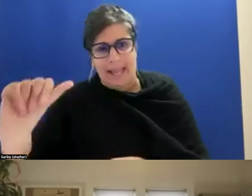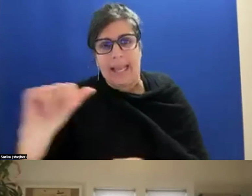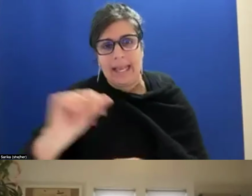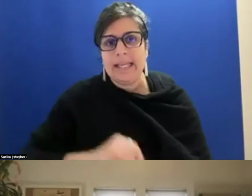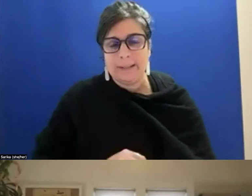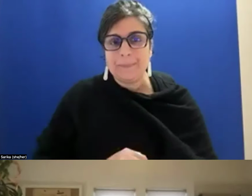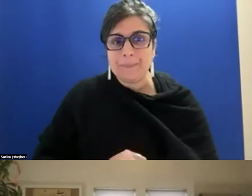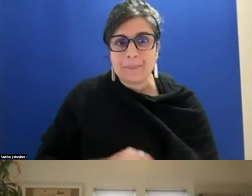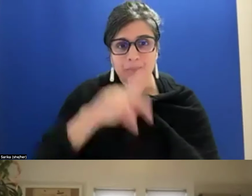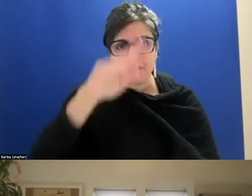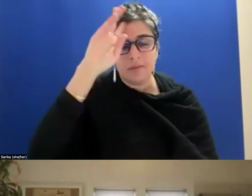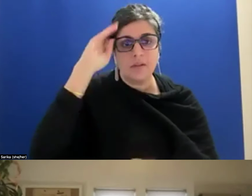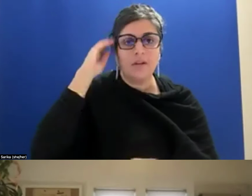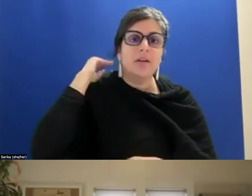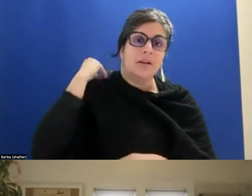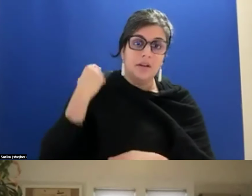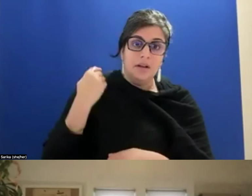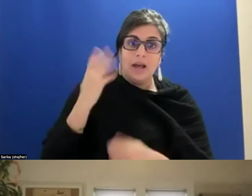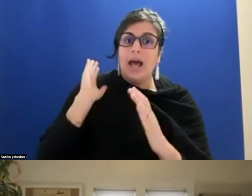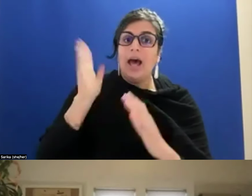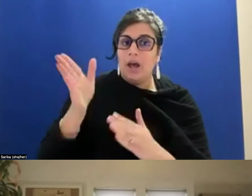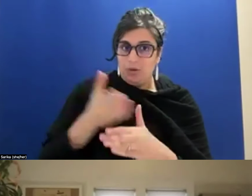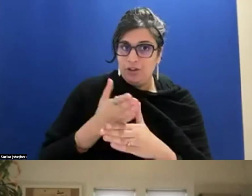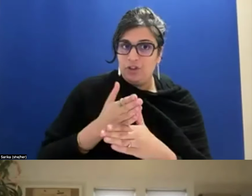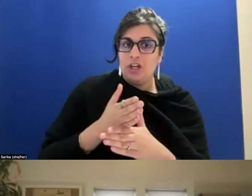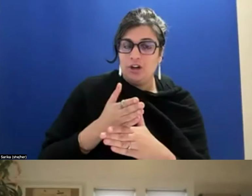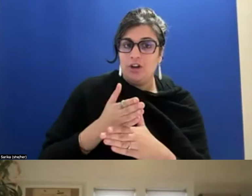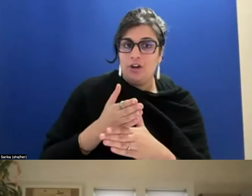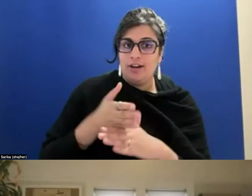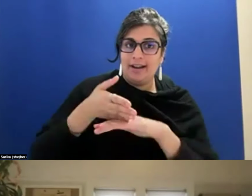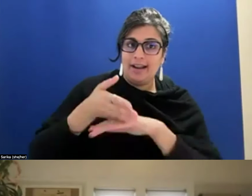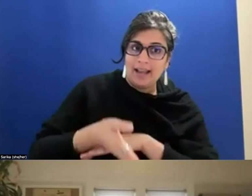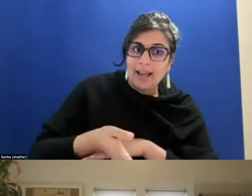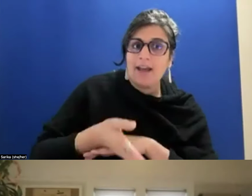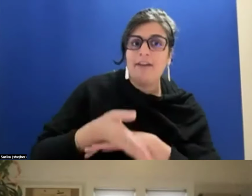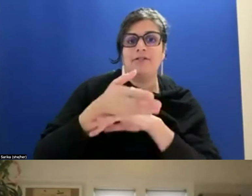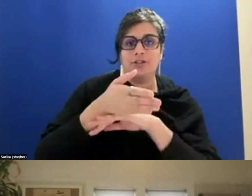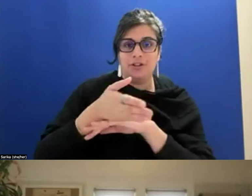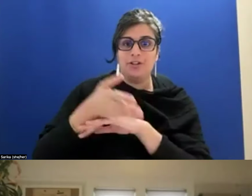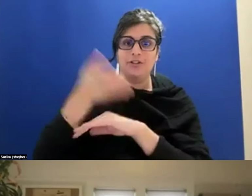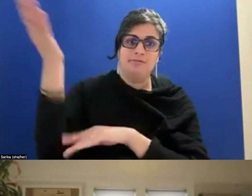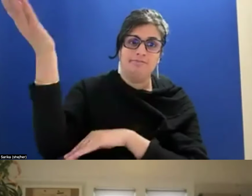I will be sure to share them after our presenters have had a chance to be in conversation.